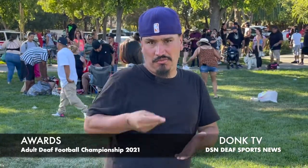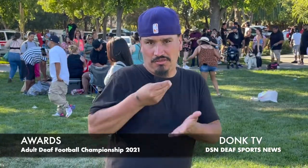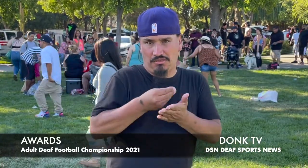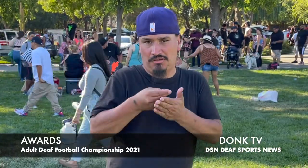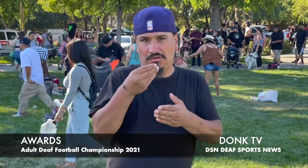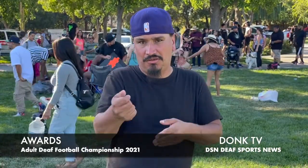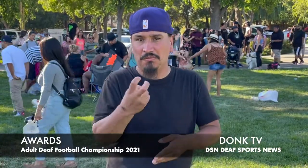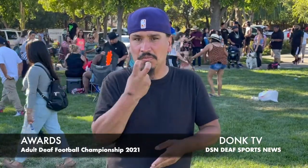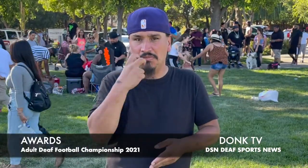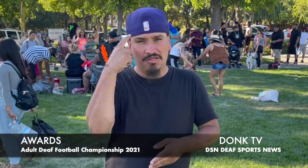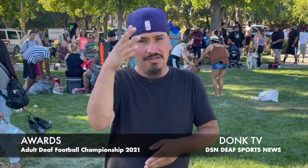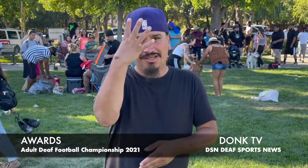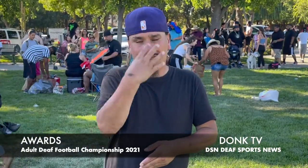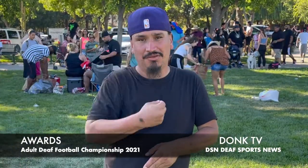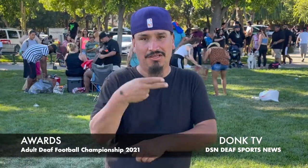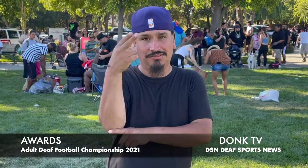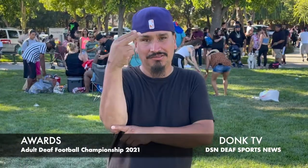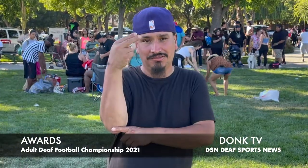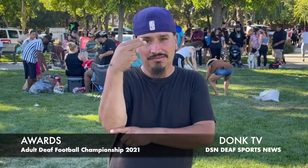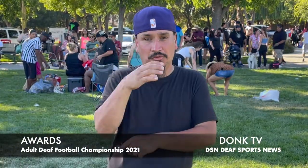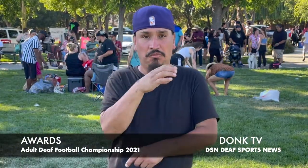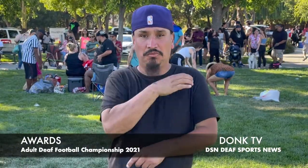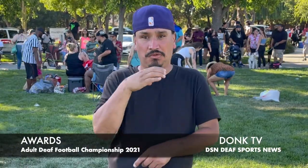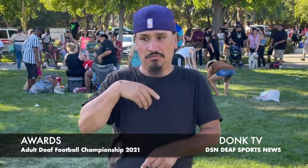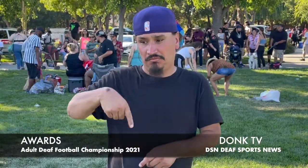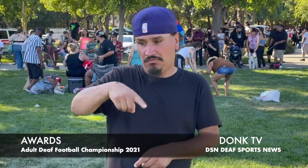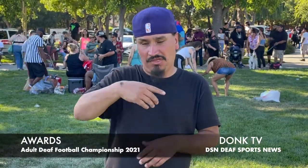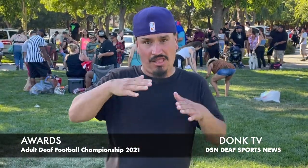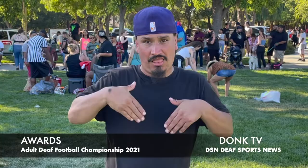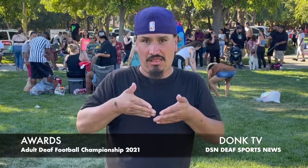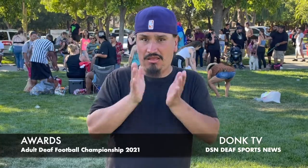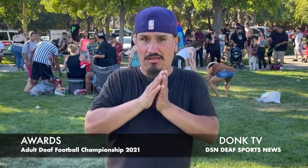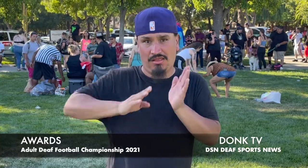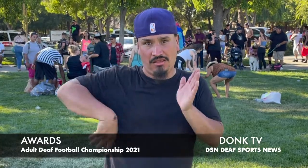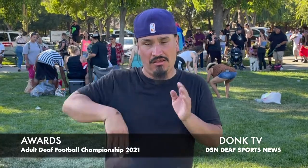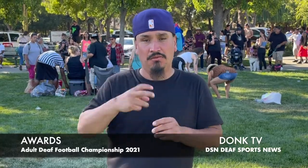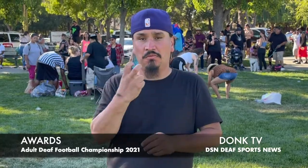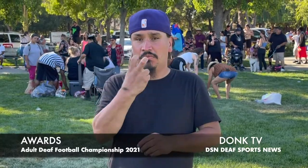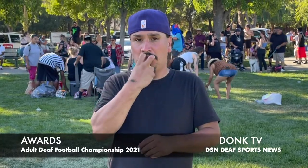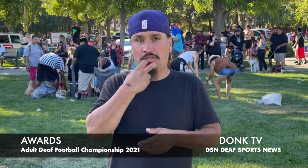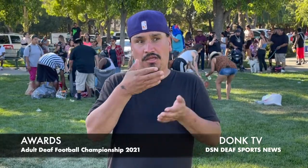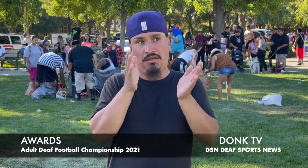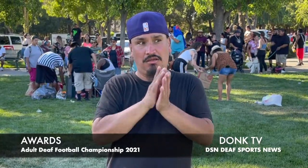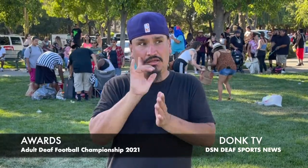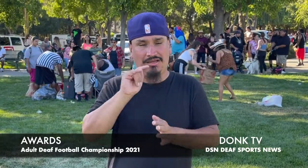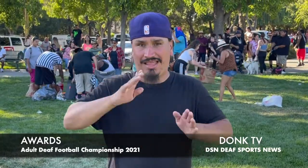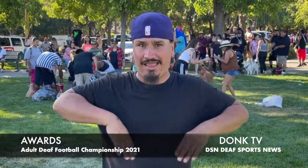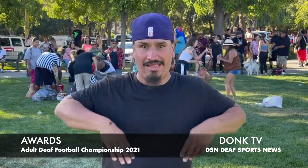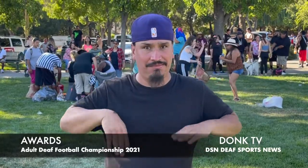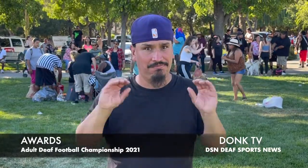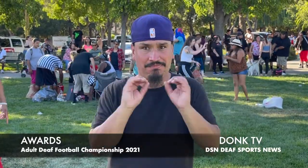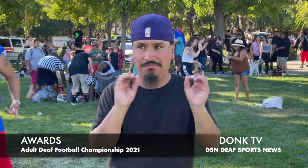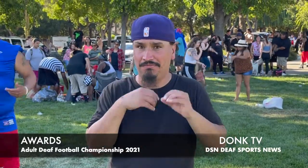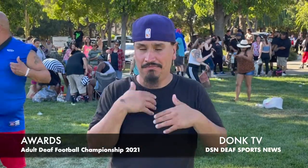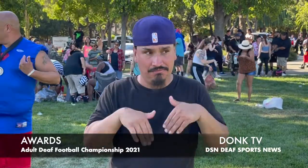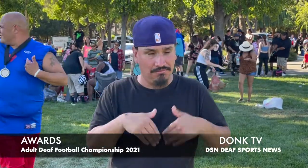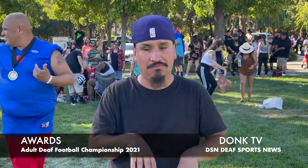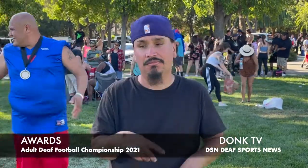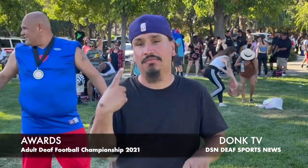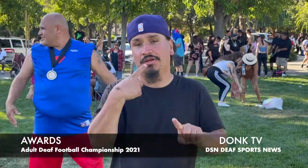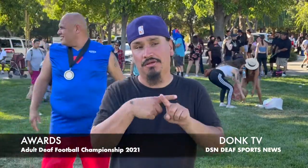provide funds for Refs to stay at hotel, all the while our committee never ask him